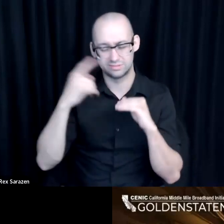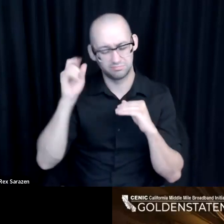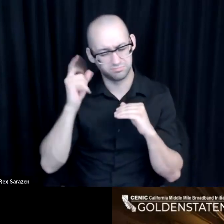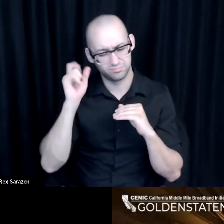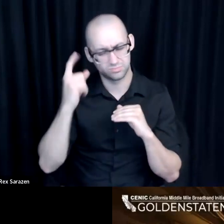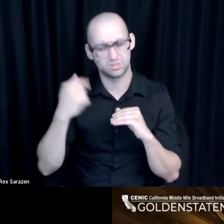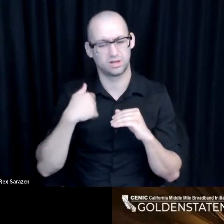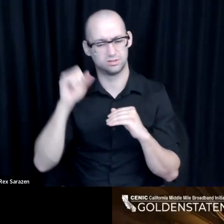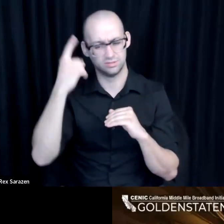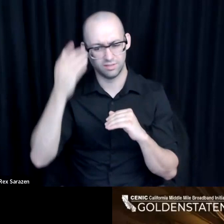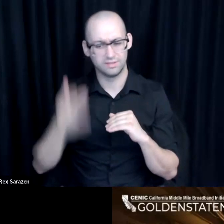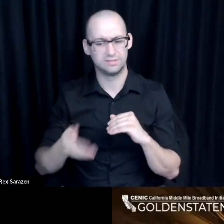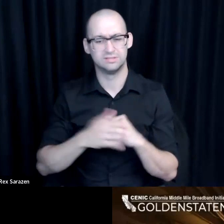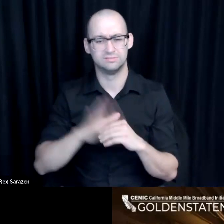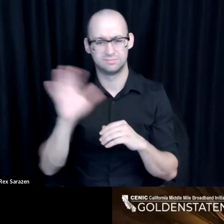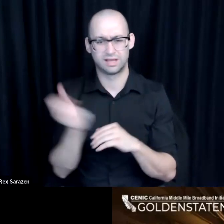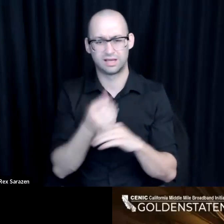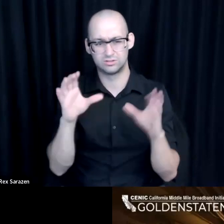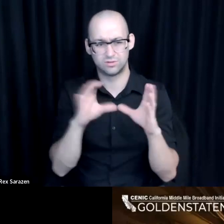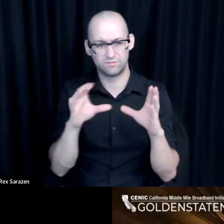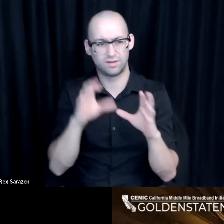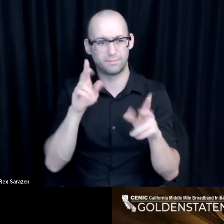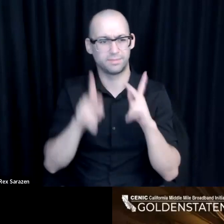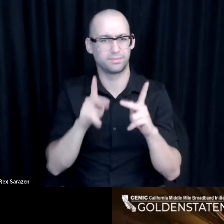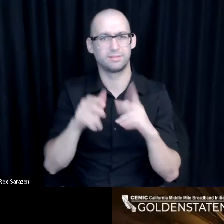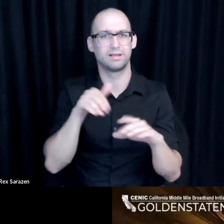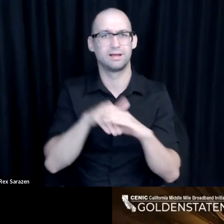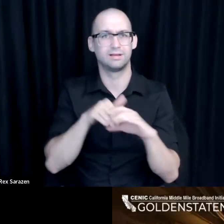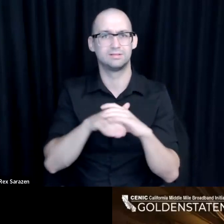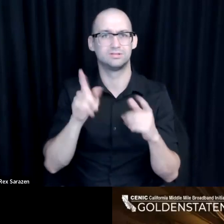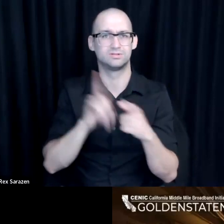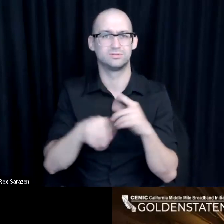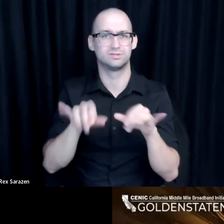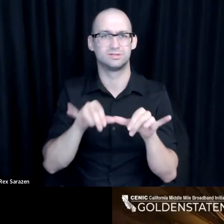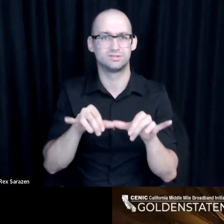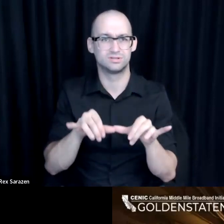you know, get some certified folks and get access to maybe an engineer and start building desktop